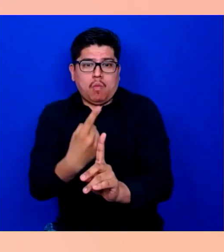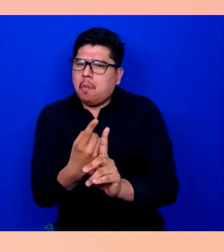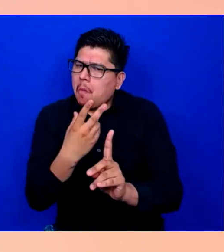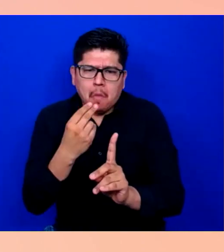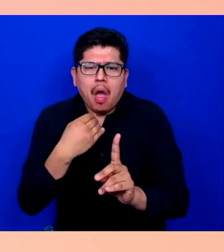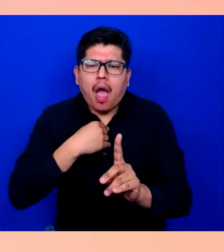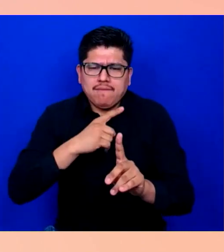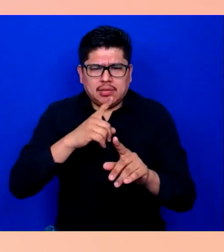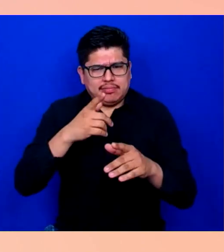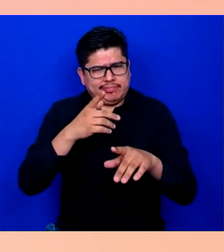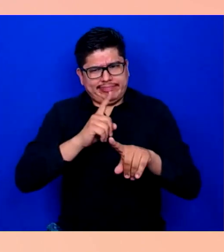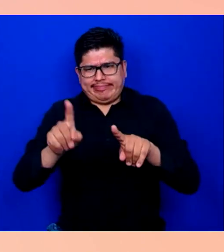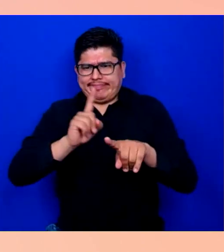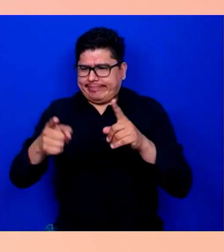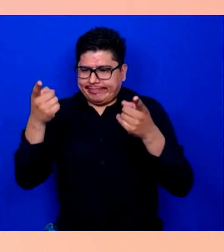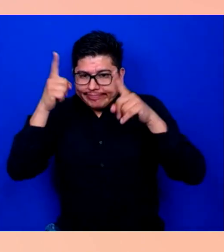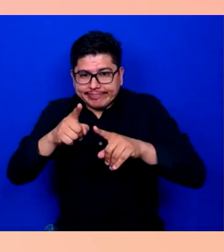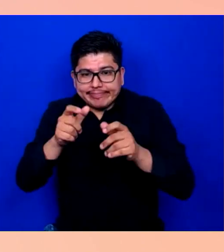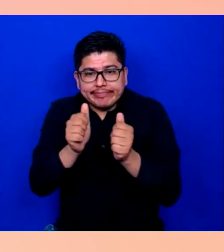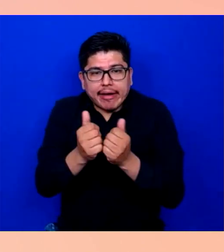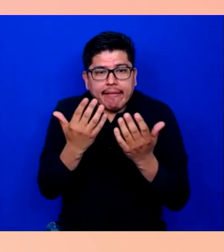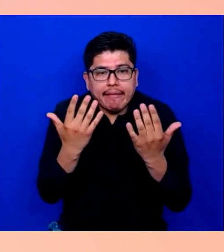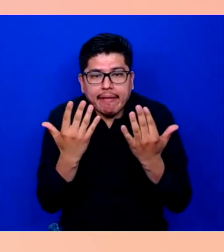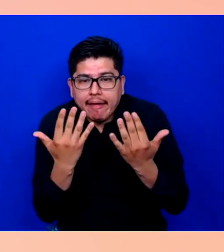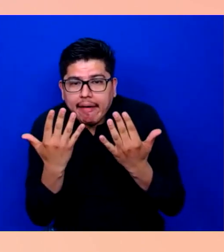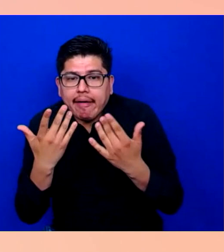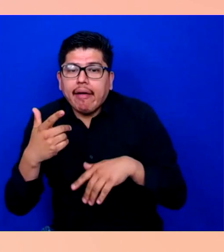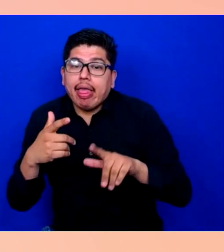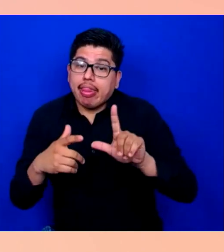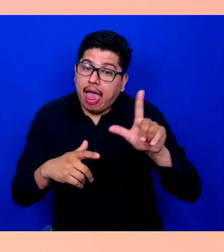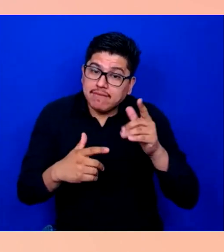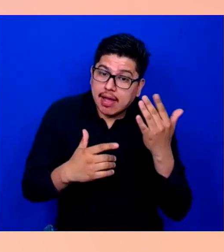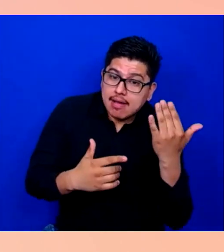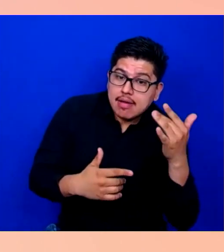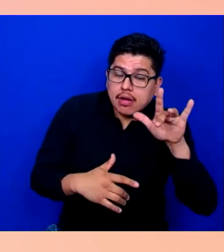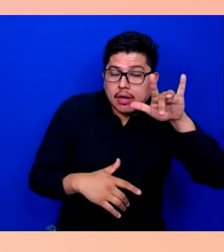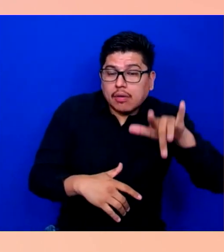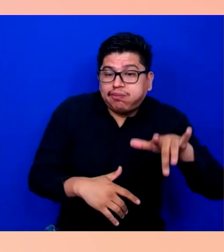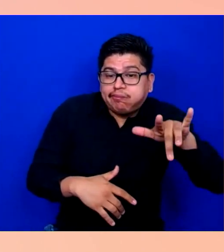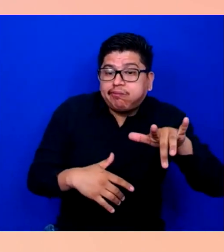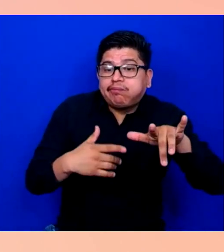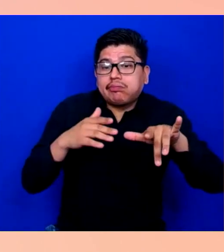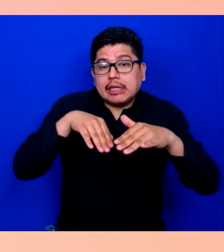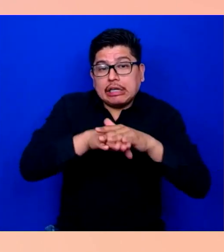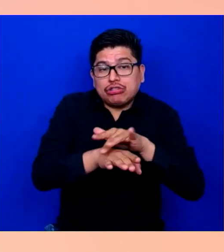I only have a left-hand and enter key is on the right. I set caps lock to trigger enter